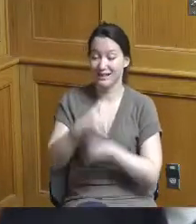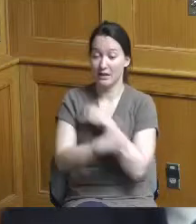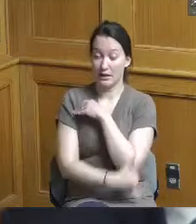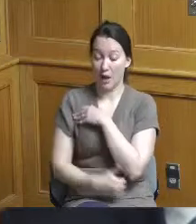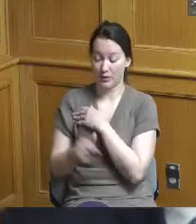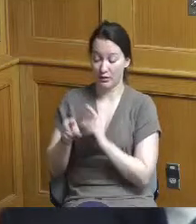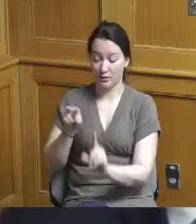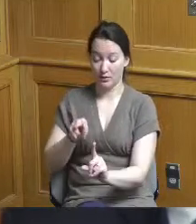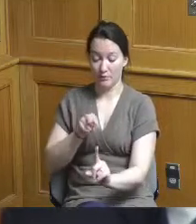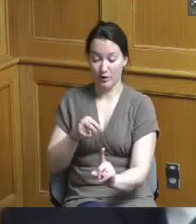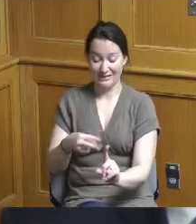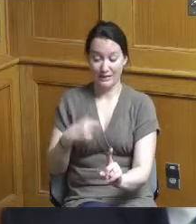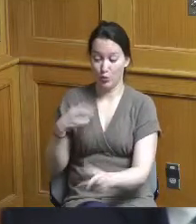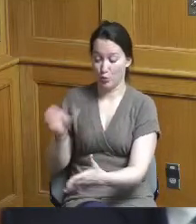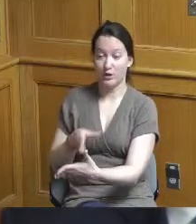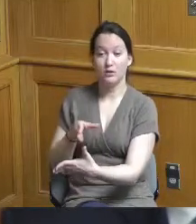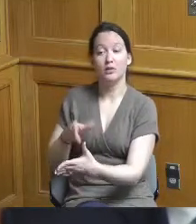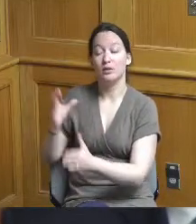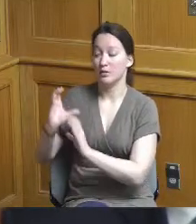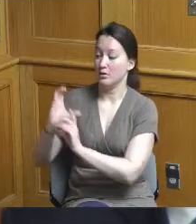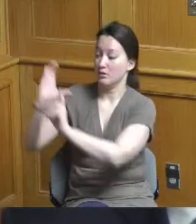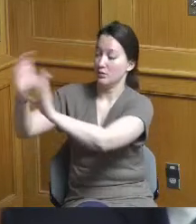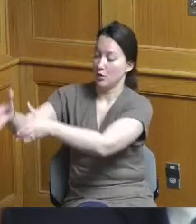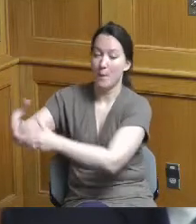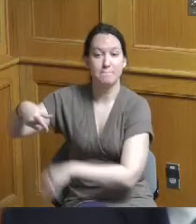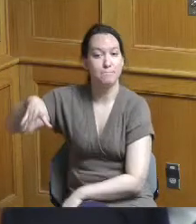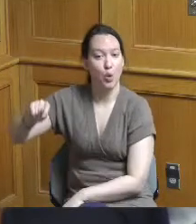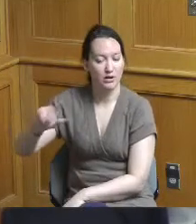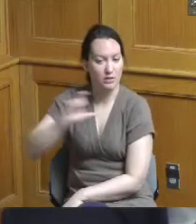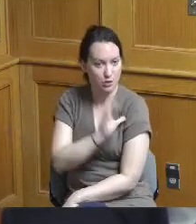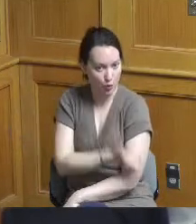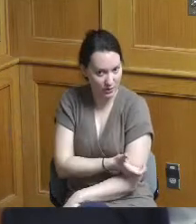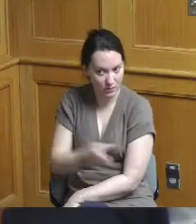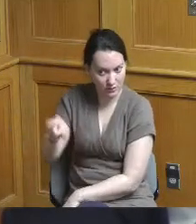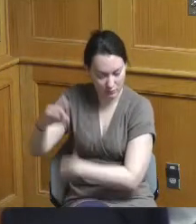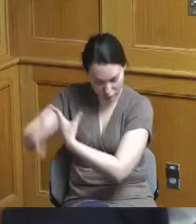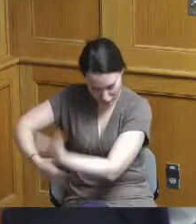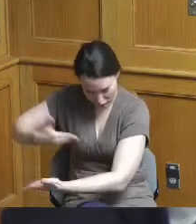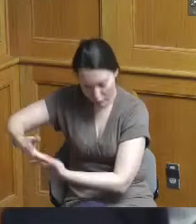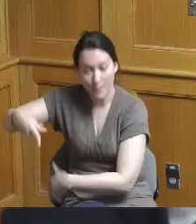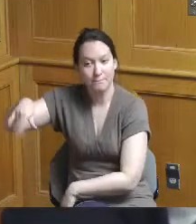the county charged the Port Authority with doing what it needed to do as a port with certain powers